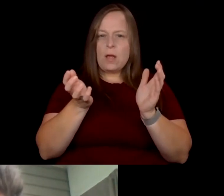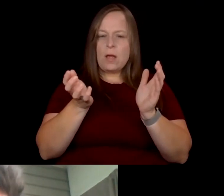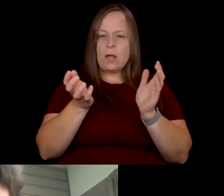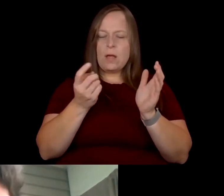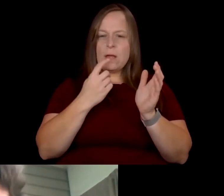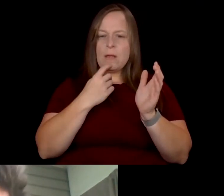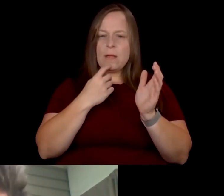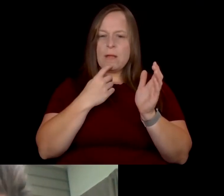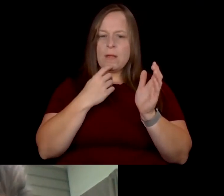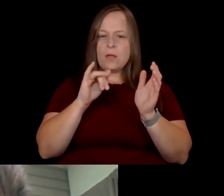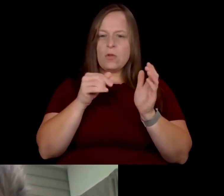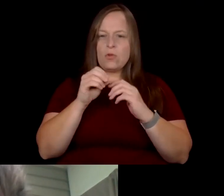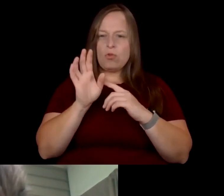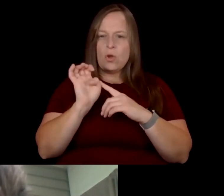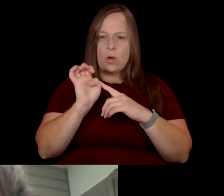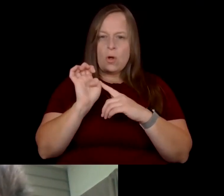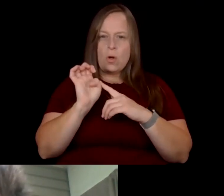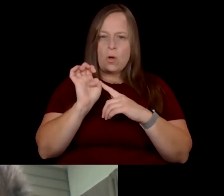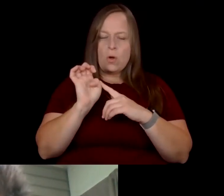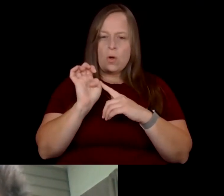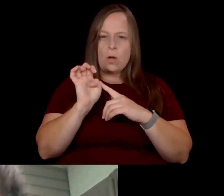So Joe is the program director